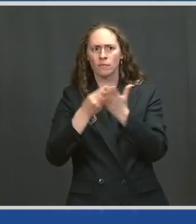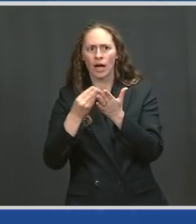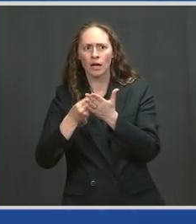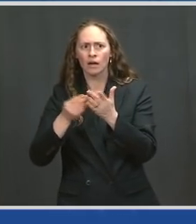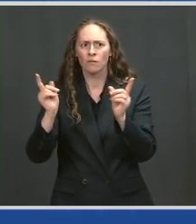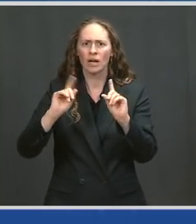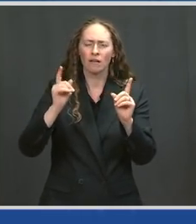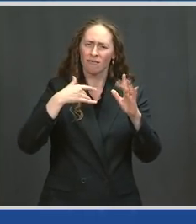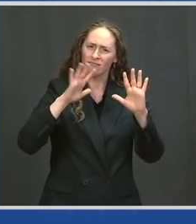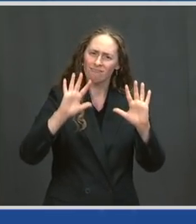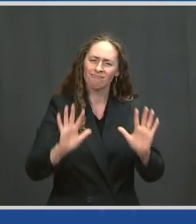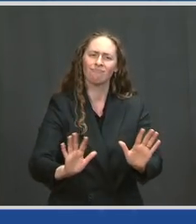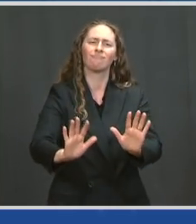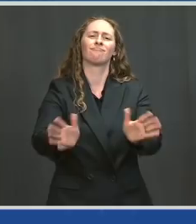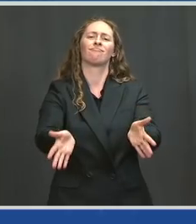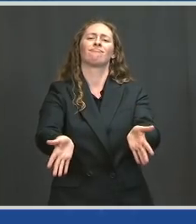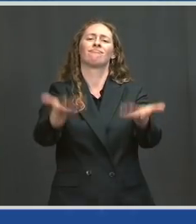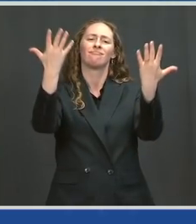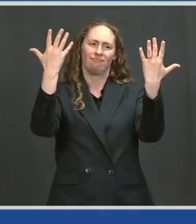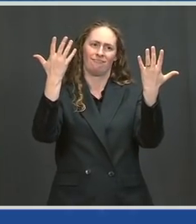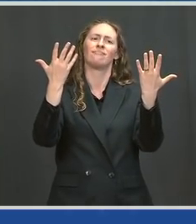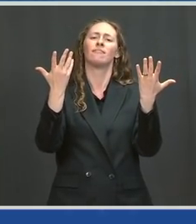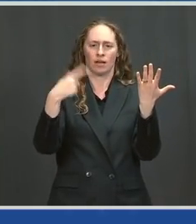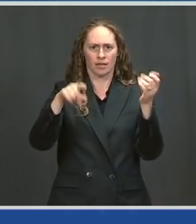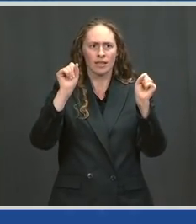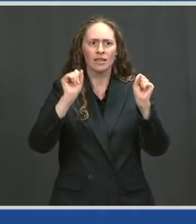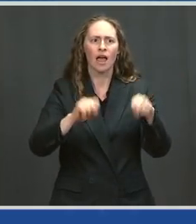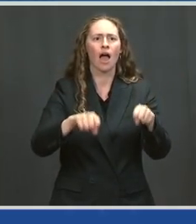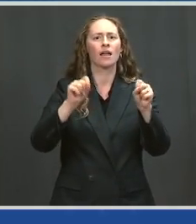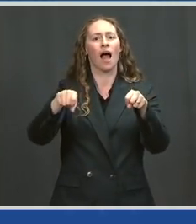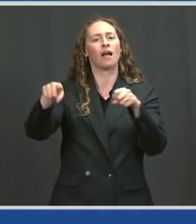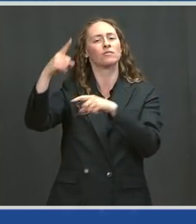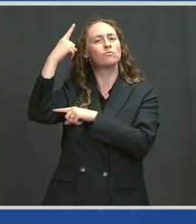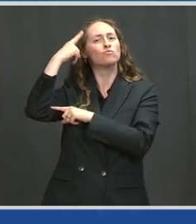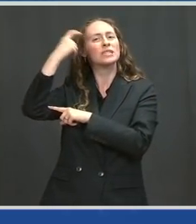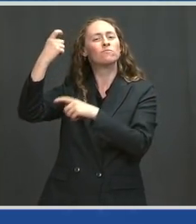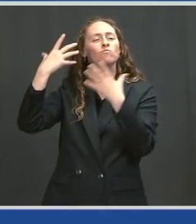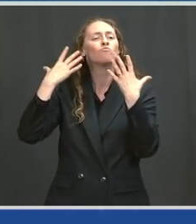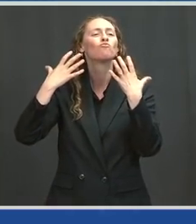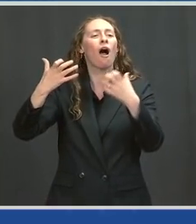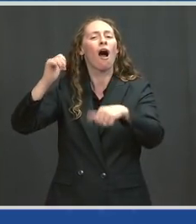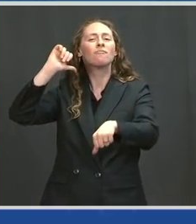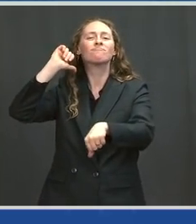we made it possible to take their dreams to the marketplace to create jobs and invest in our communities.